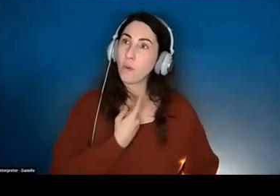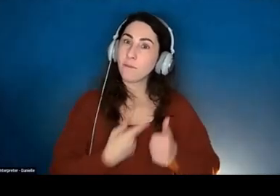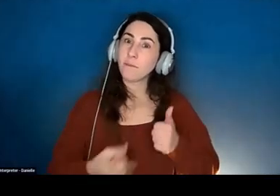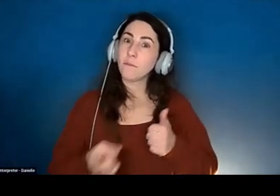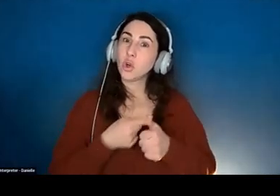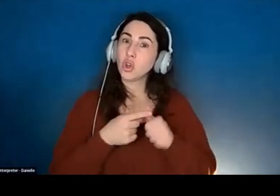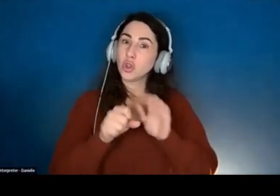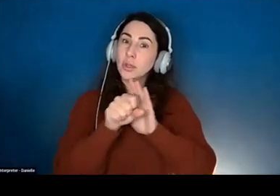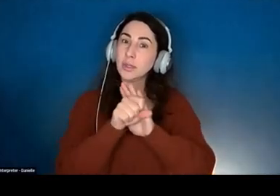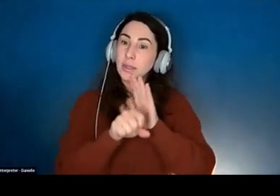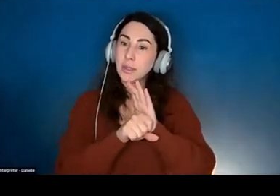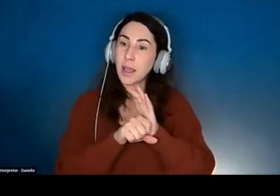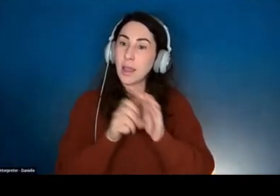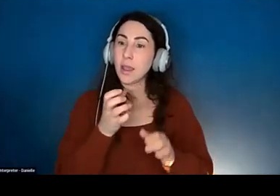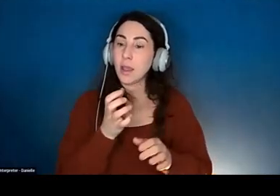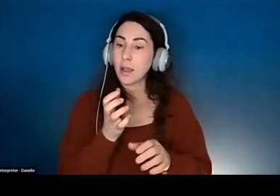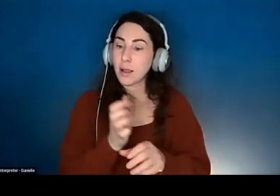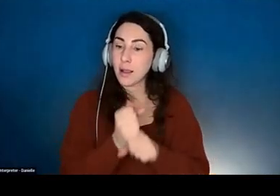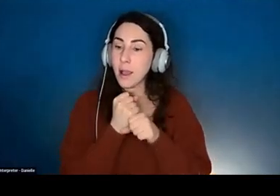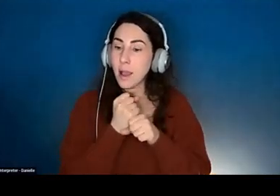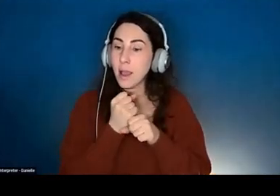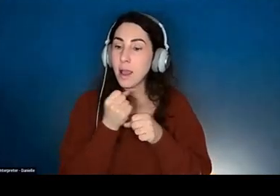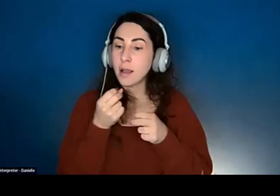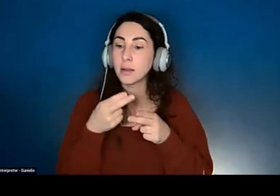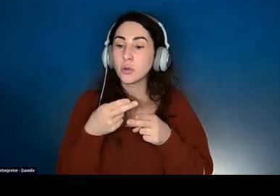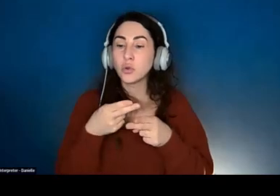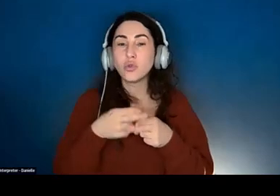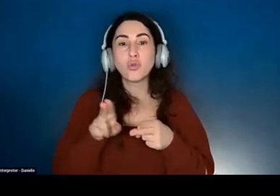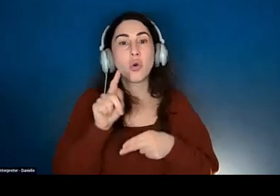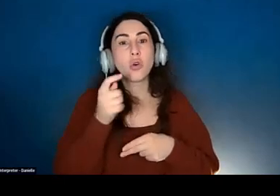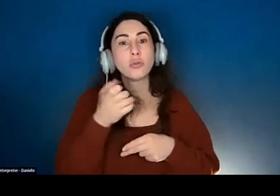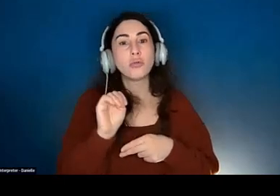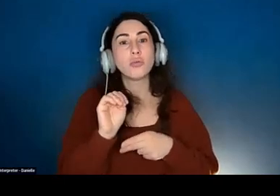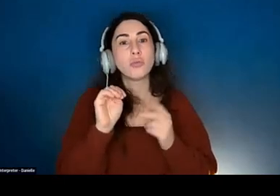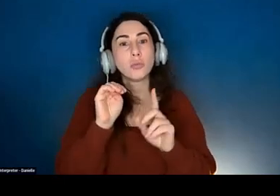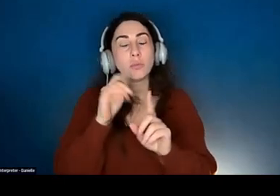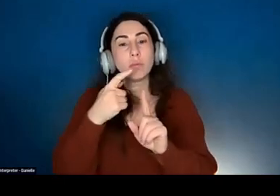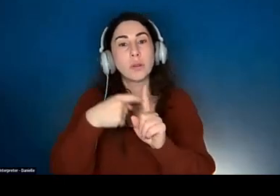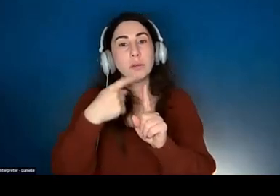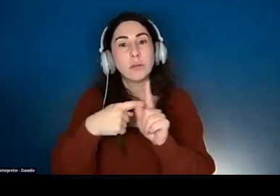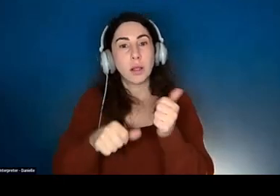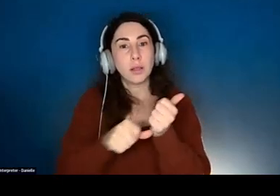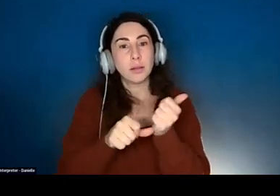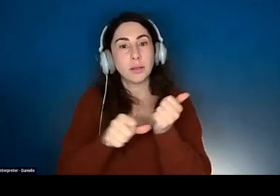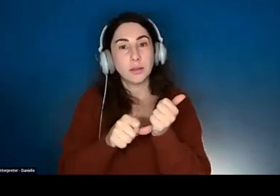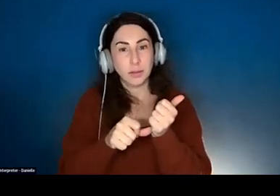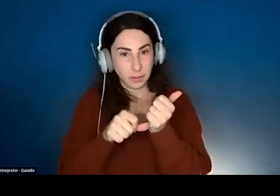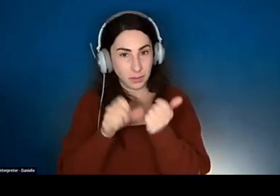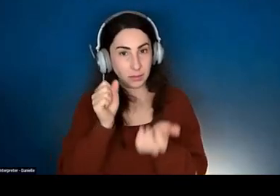a short-term rental assistance service approved by